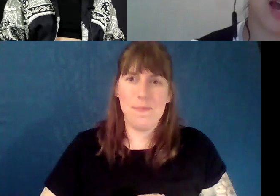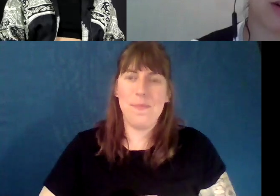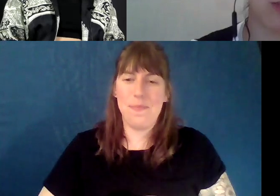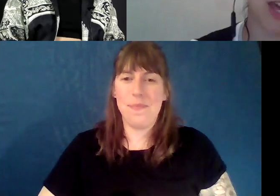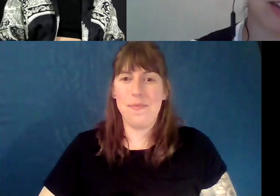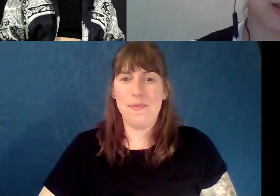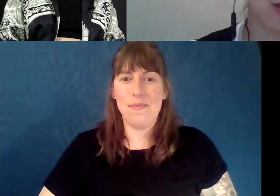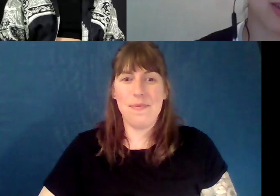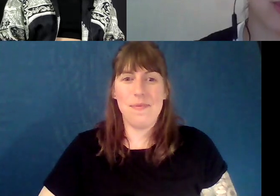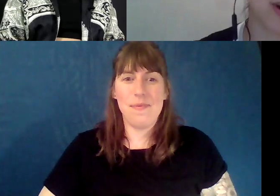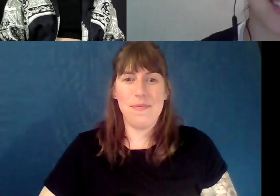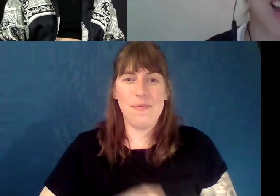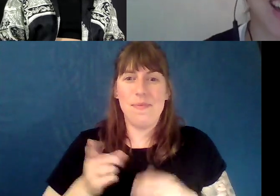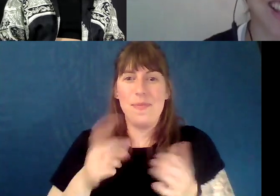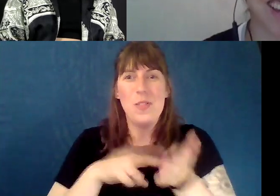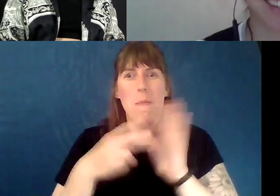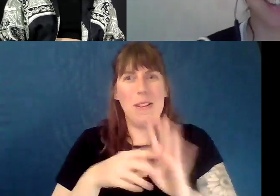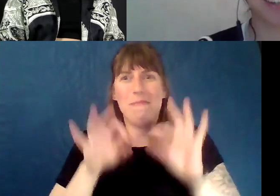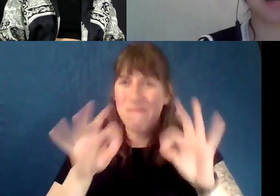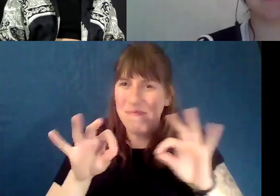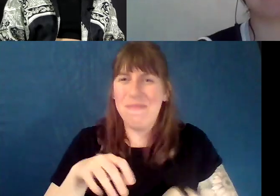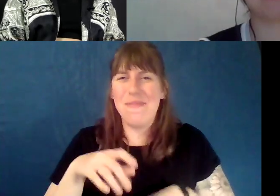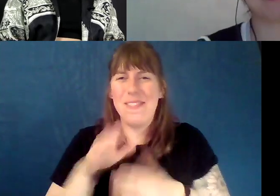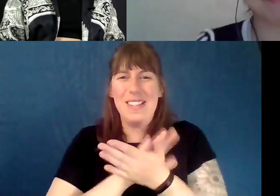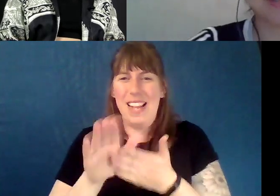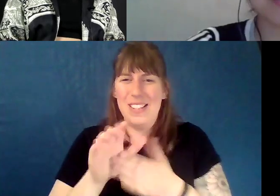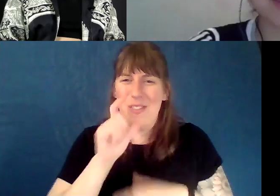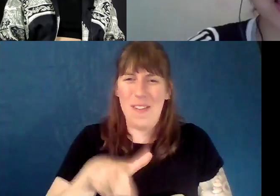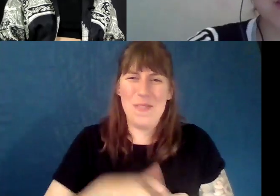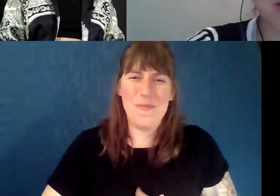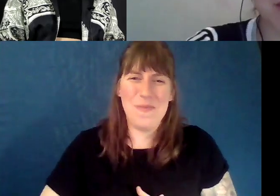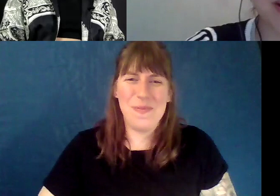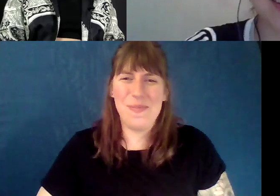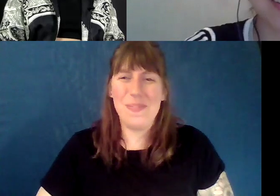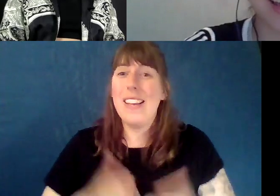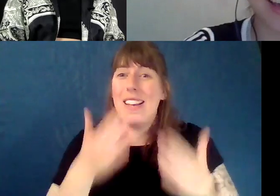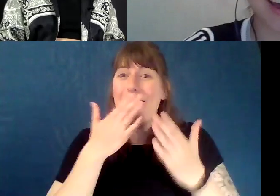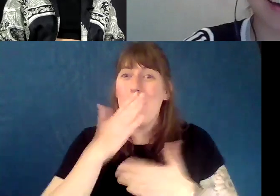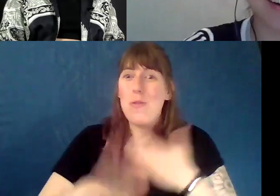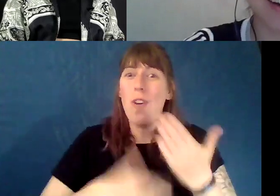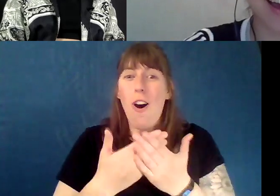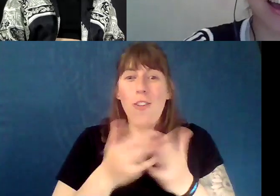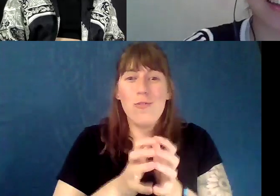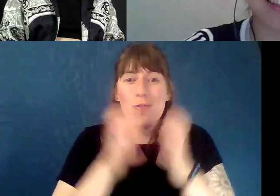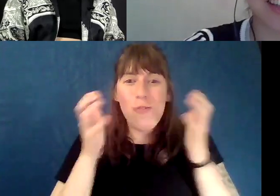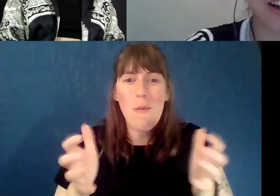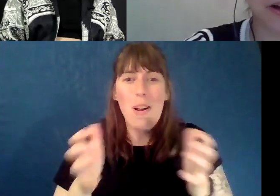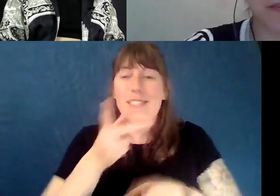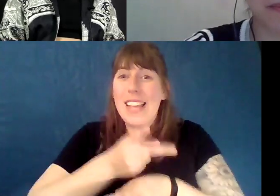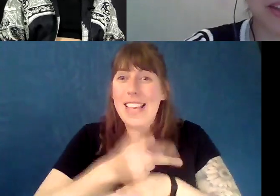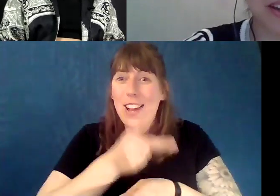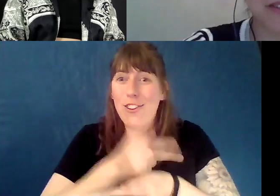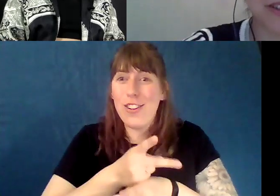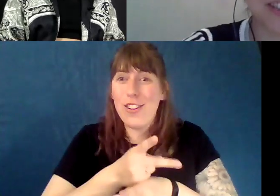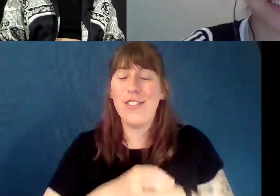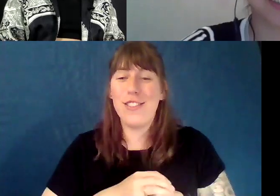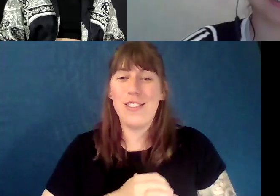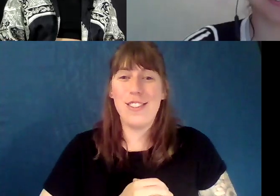out-of-the-can solutions for us, I think. Thank you, everyone. Take care, and we'll see you soon.